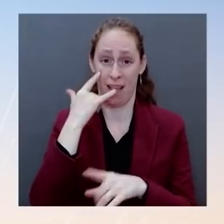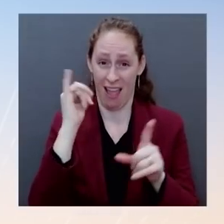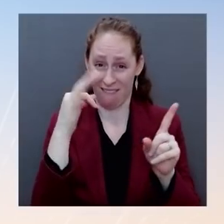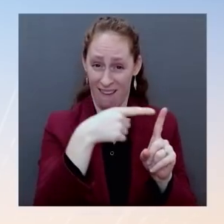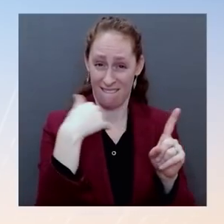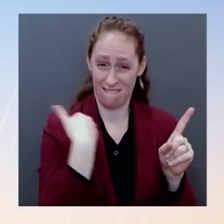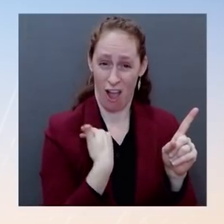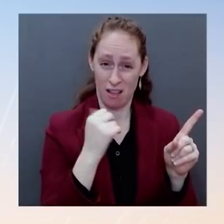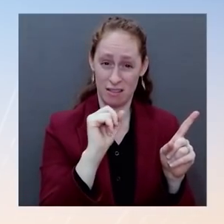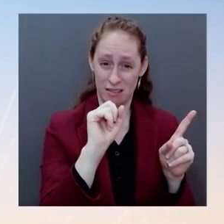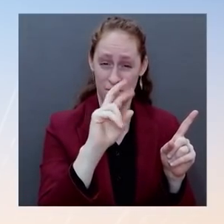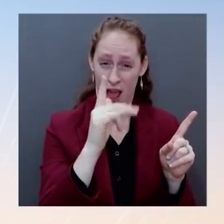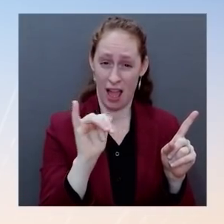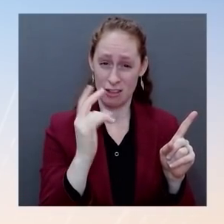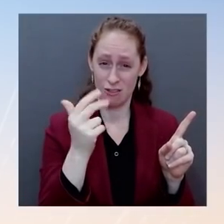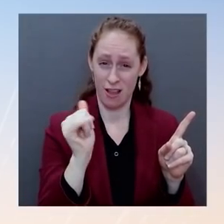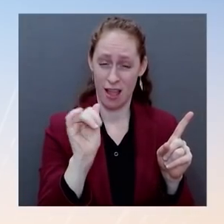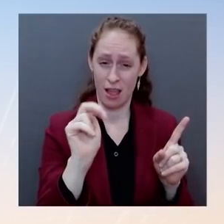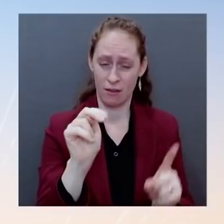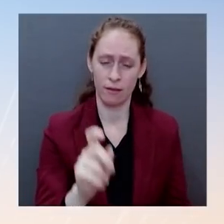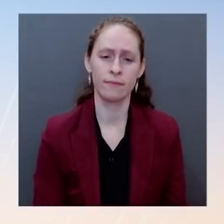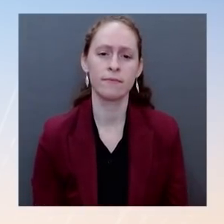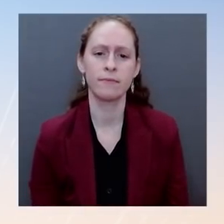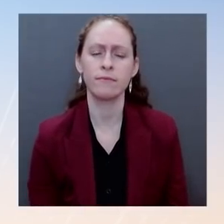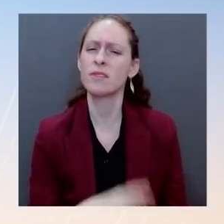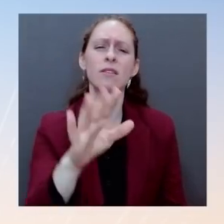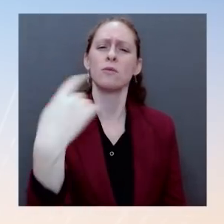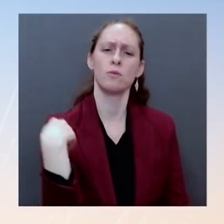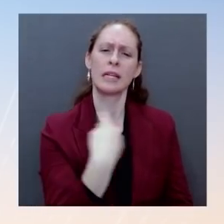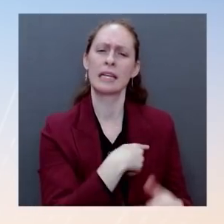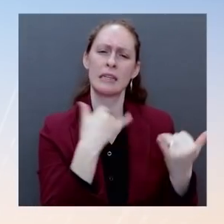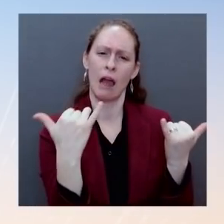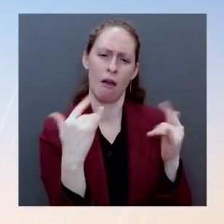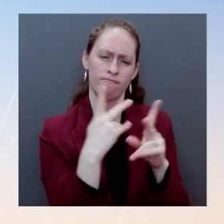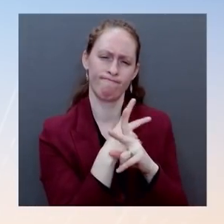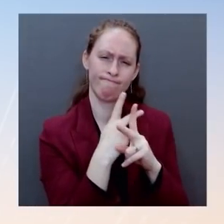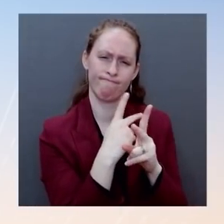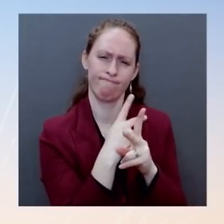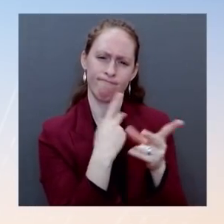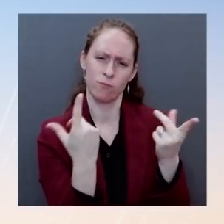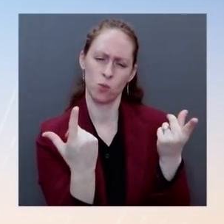to try to accelerate the course -- the course of the recovery.